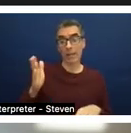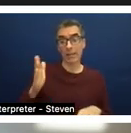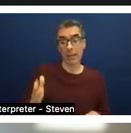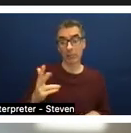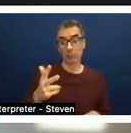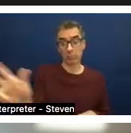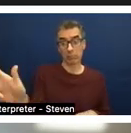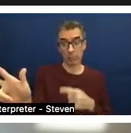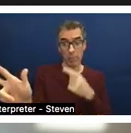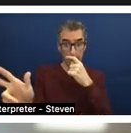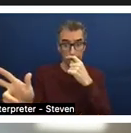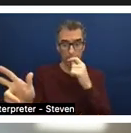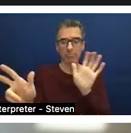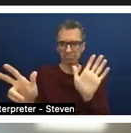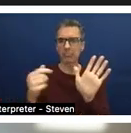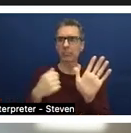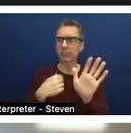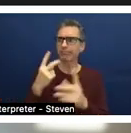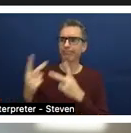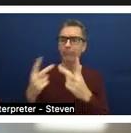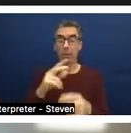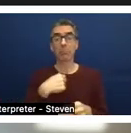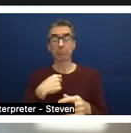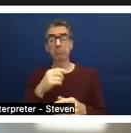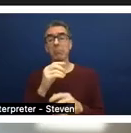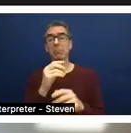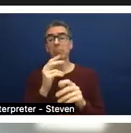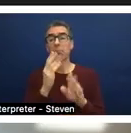What I notice happens often when I take the 31 bus and I get off.